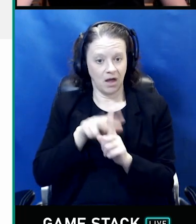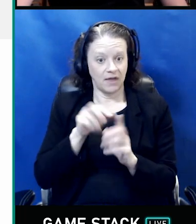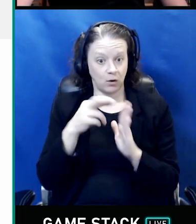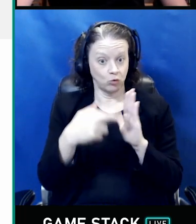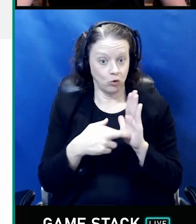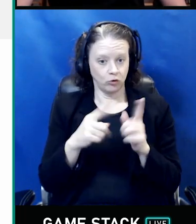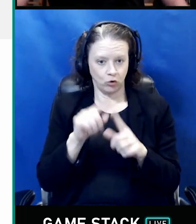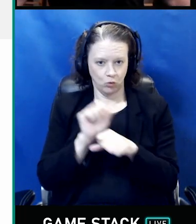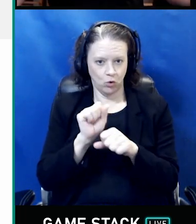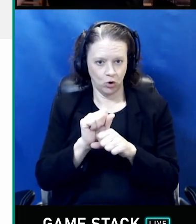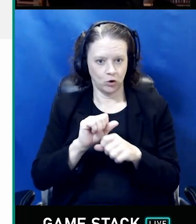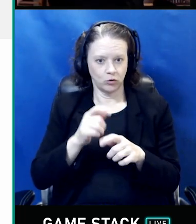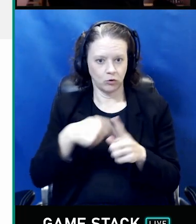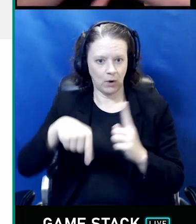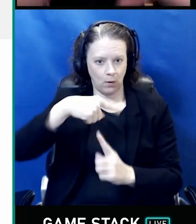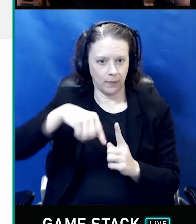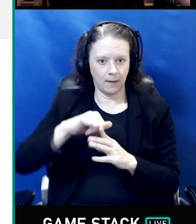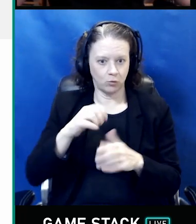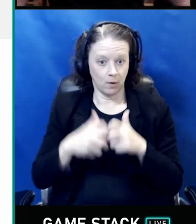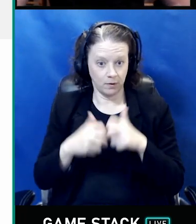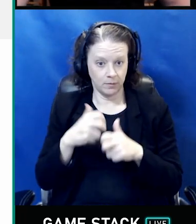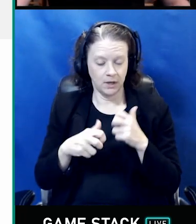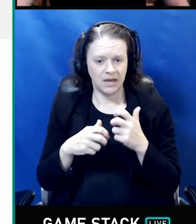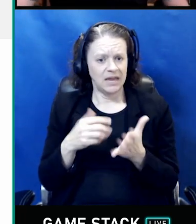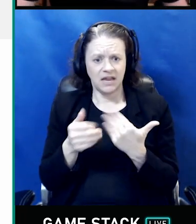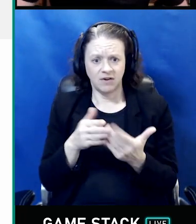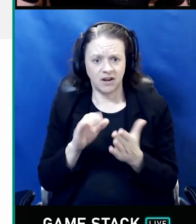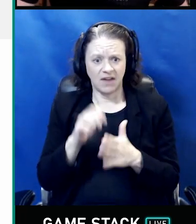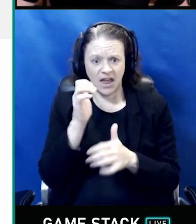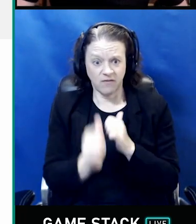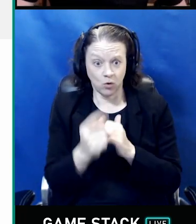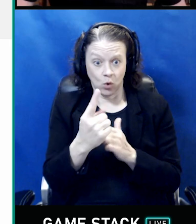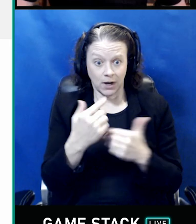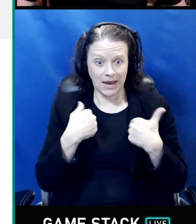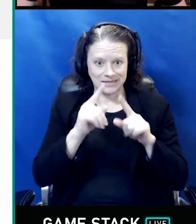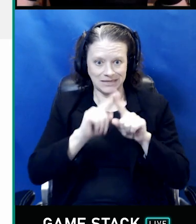so that even if every single one of them has a different index, this will work out.